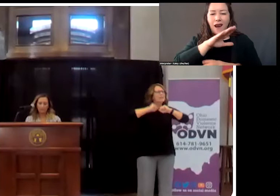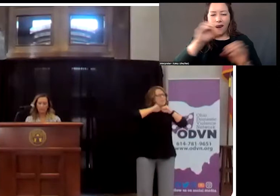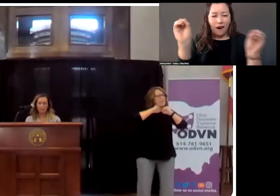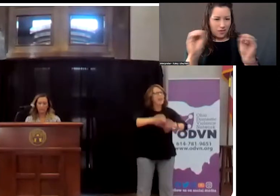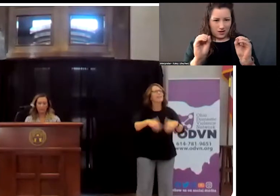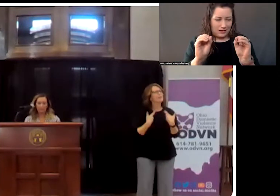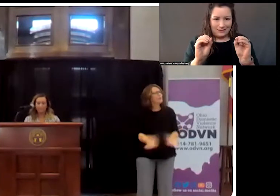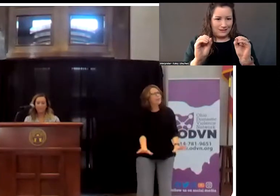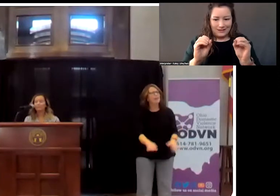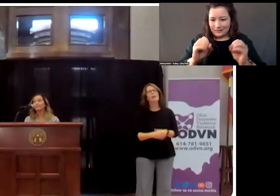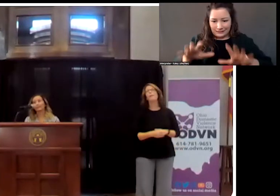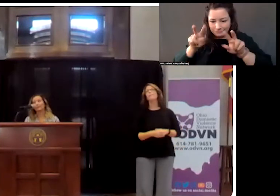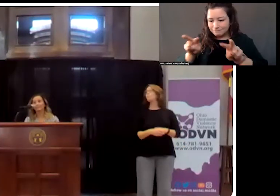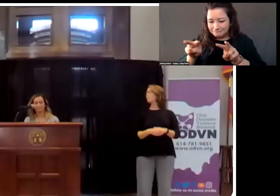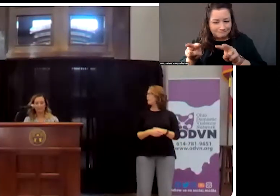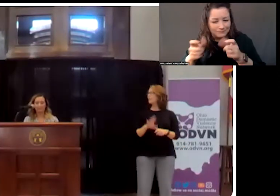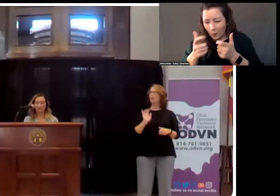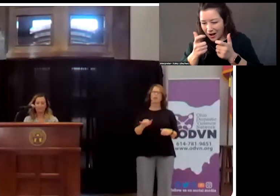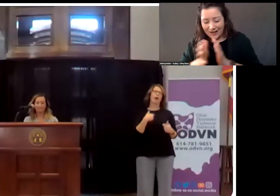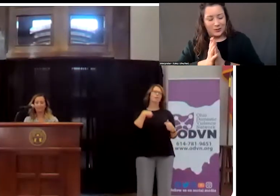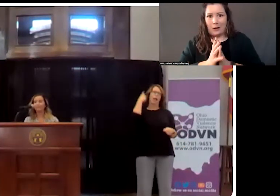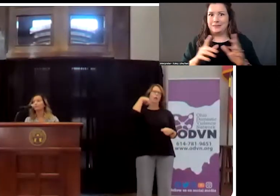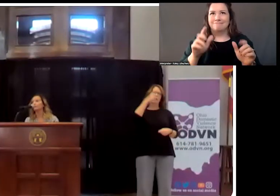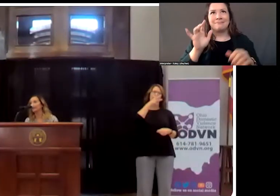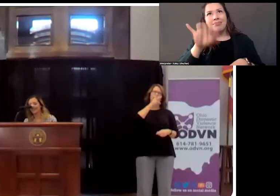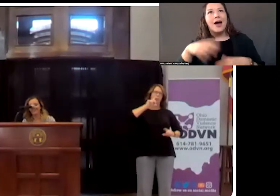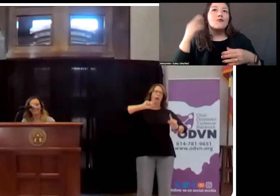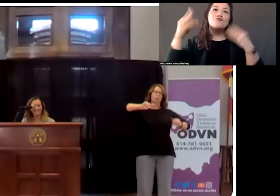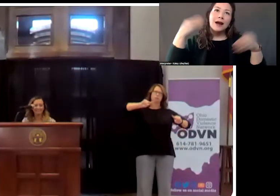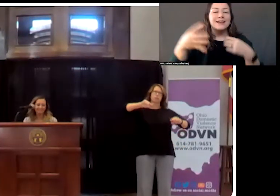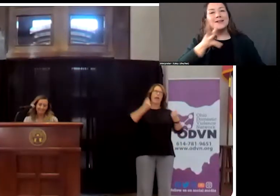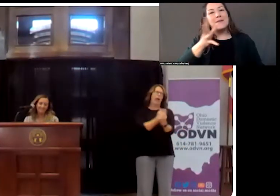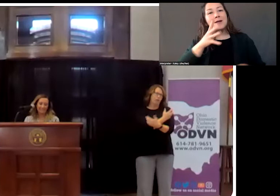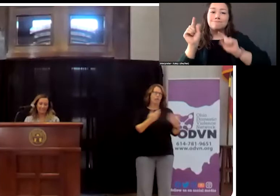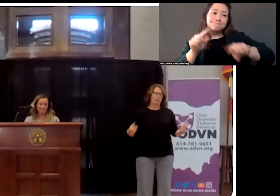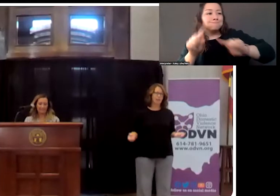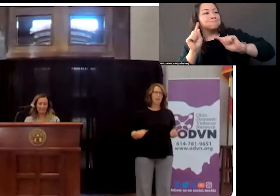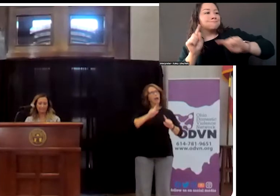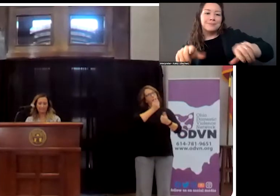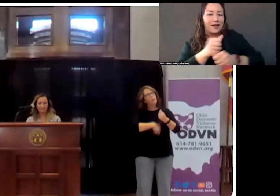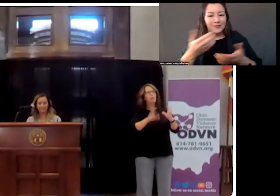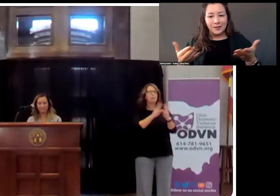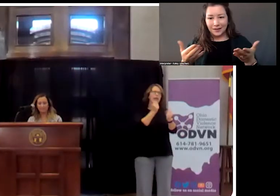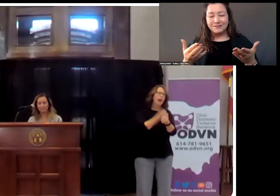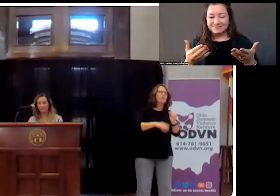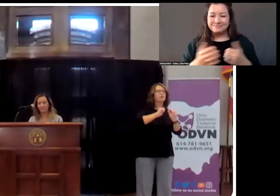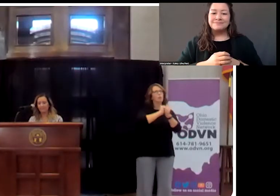So I was that crazy mom that attended every little thing and did big birthdays.